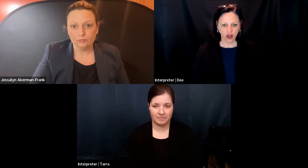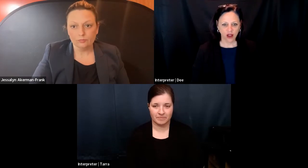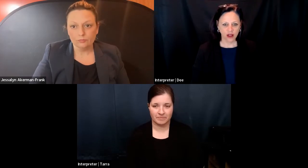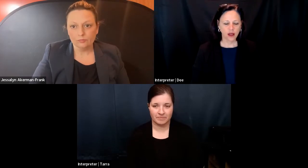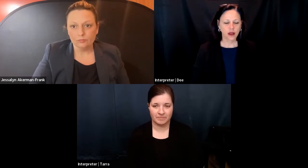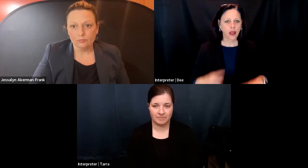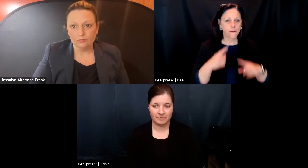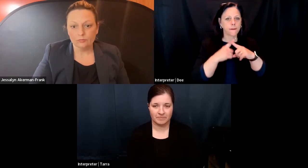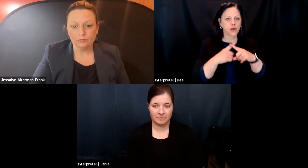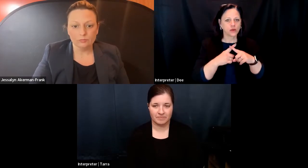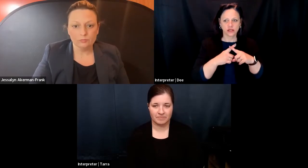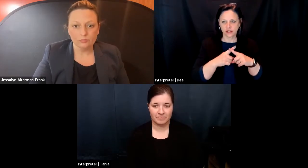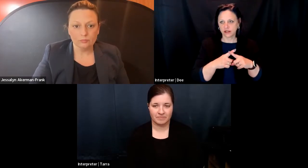I like you. You're very polite.